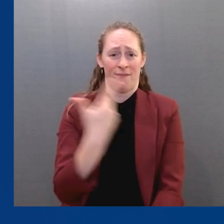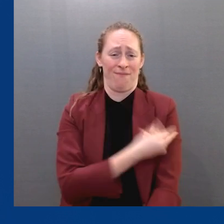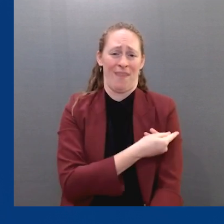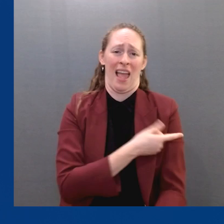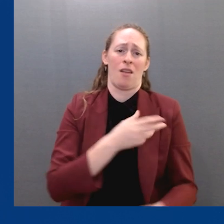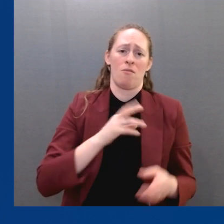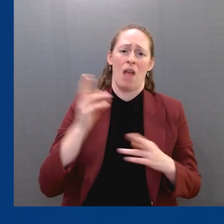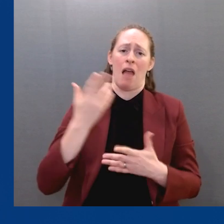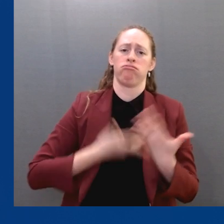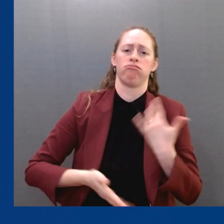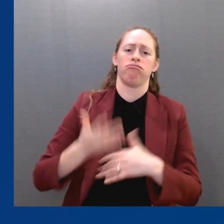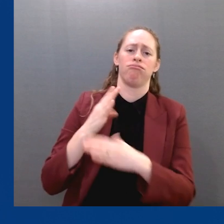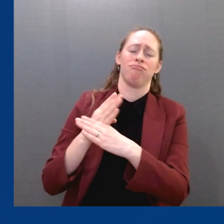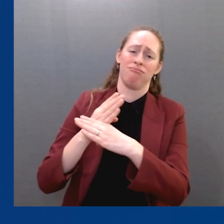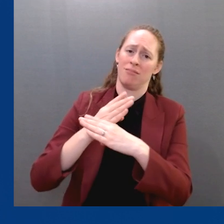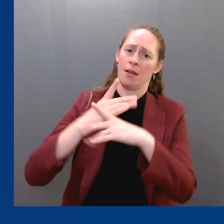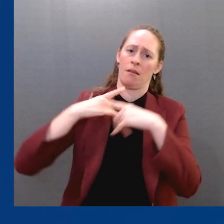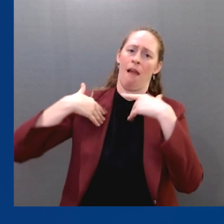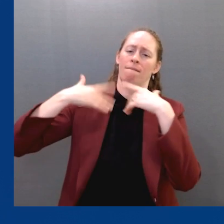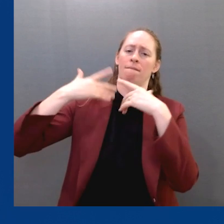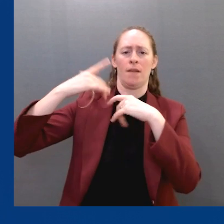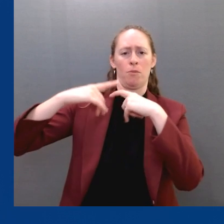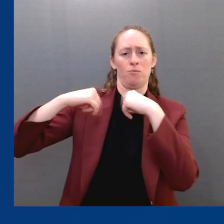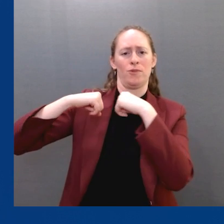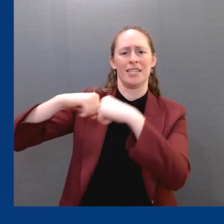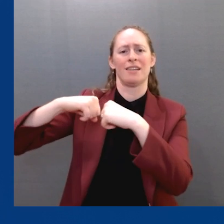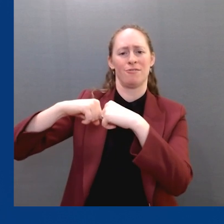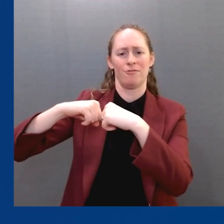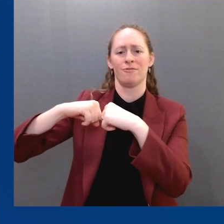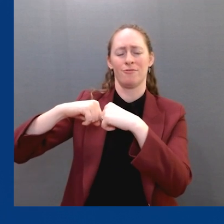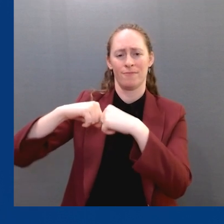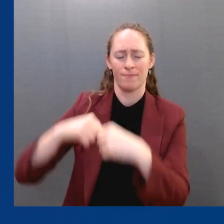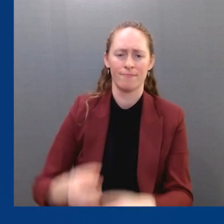If quantitatively you get a lot of infections,